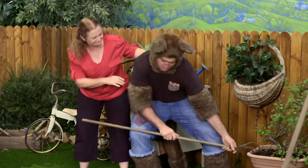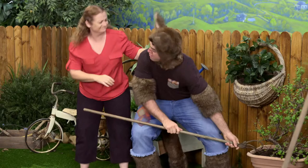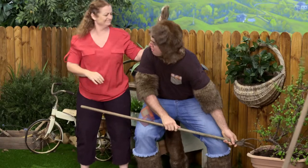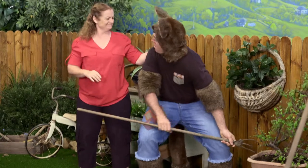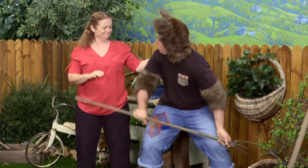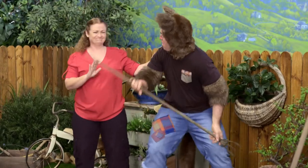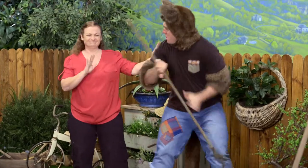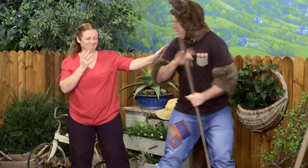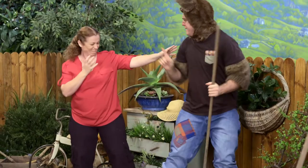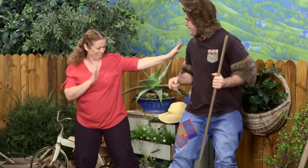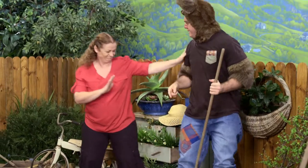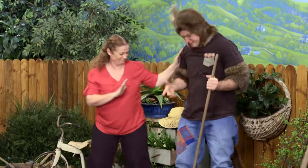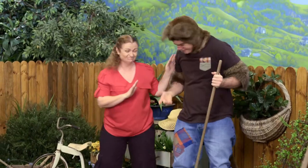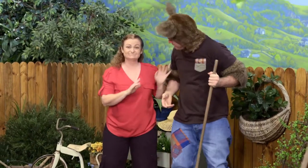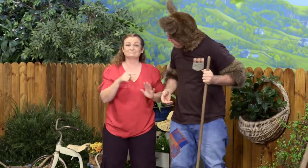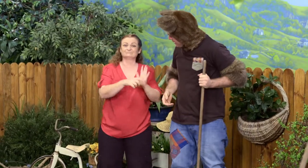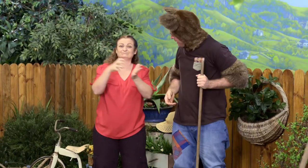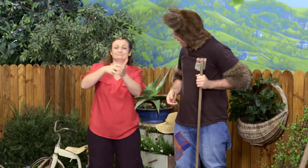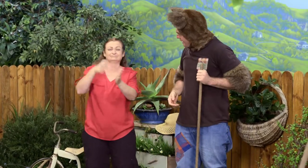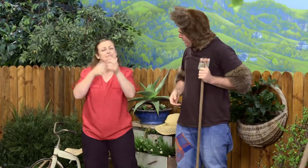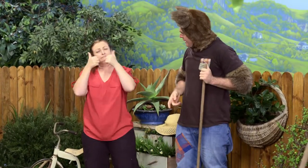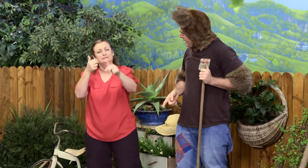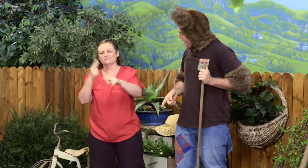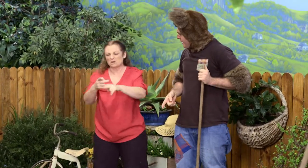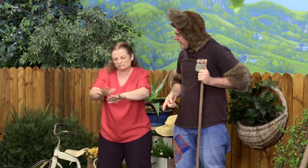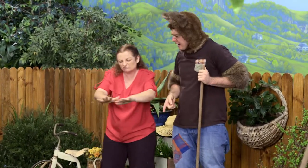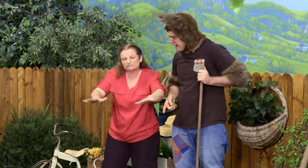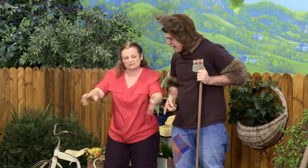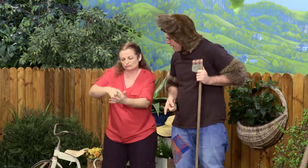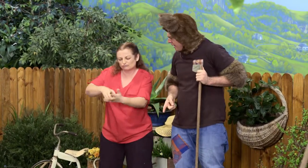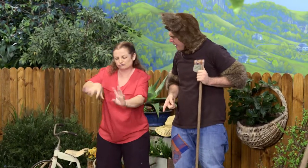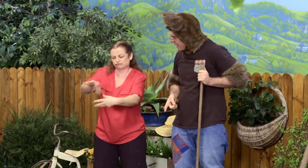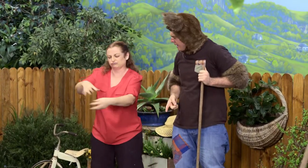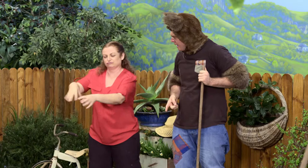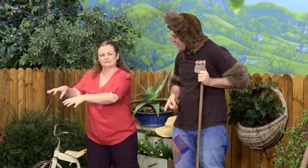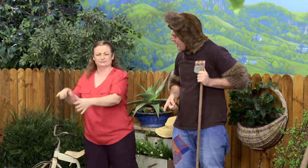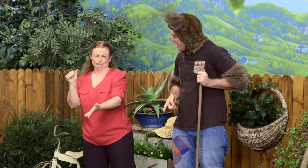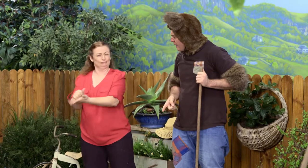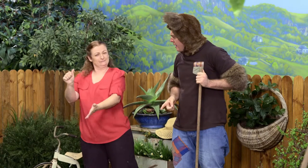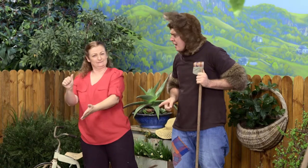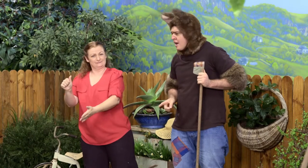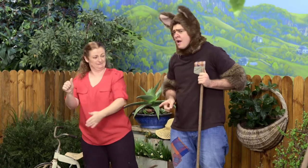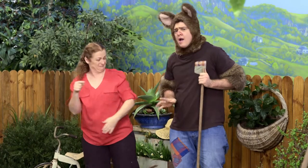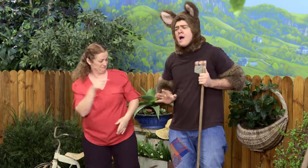Oh, no. Sorry, Possum. What's up? The cultivator is good for cultivating dirt. You can't move a pot with it.